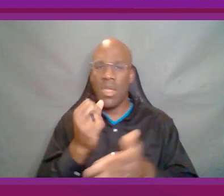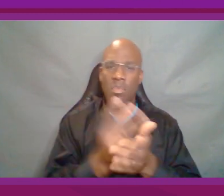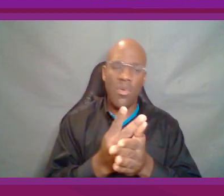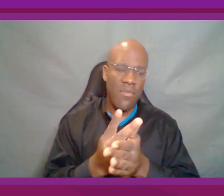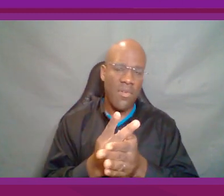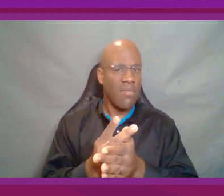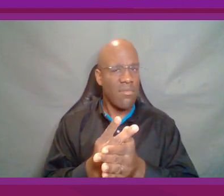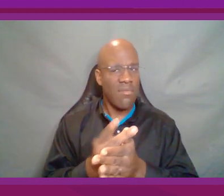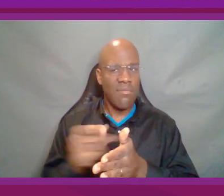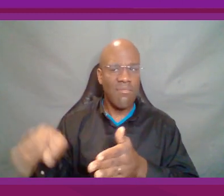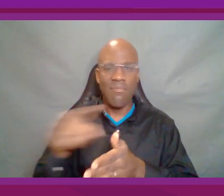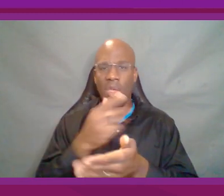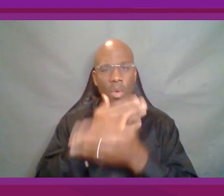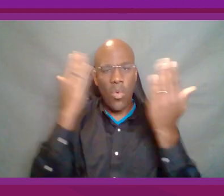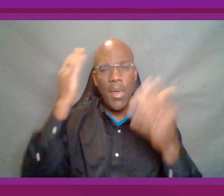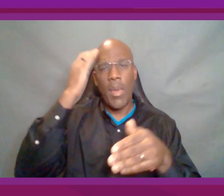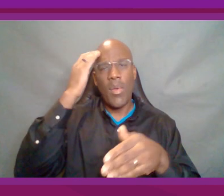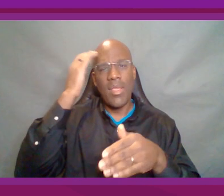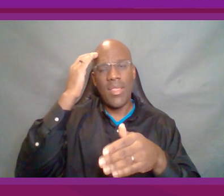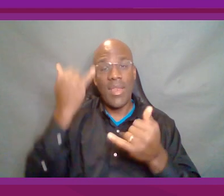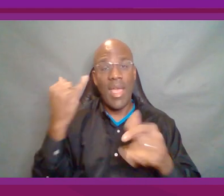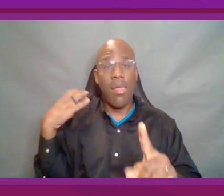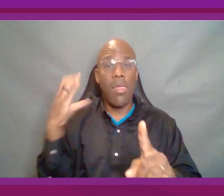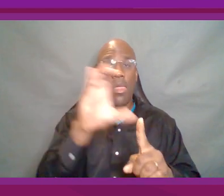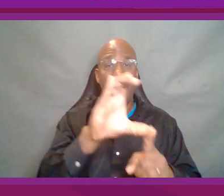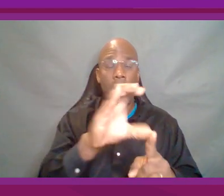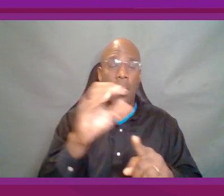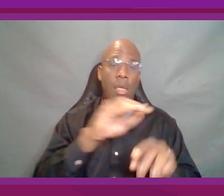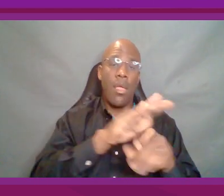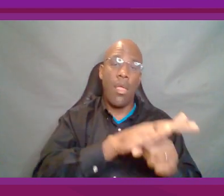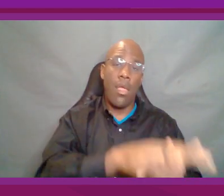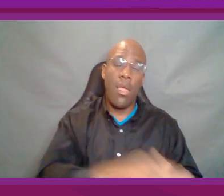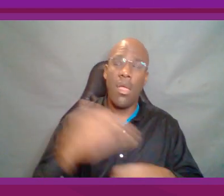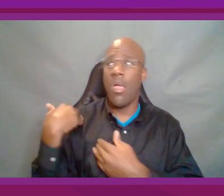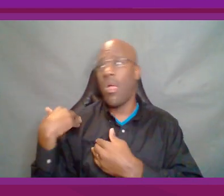and the lack of awareness puts the burden on the individual with disability having